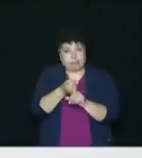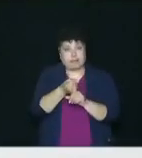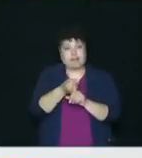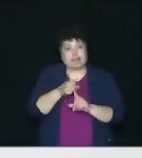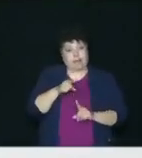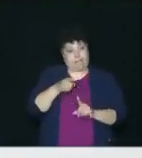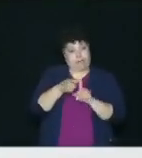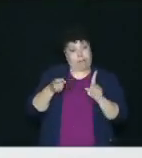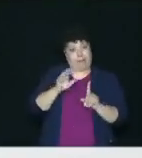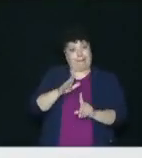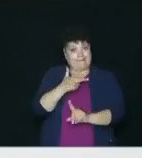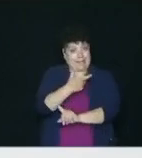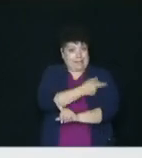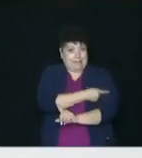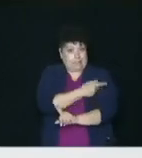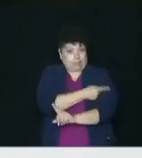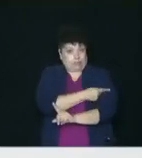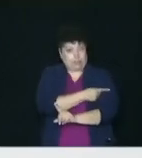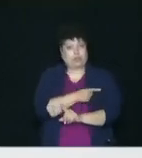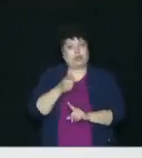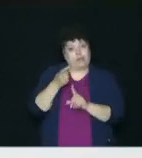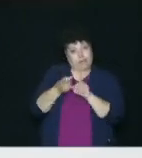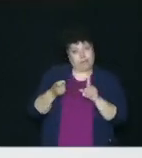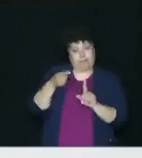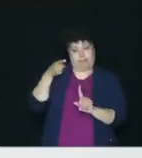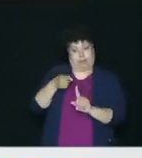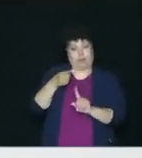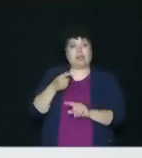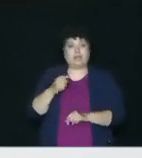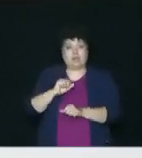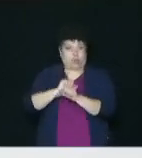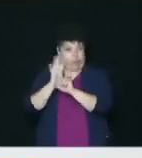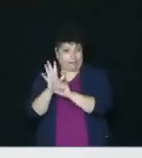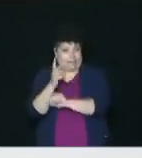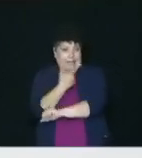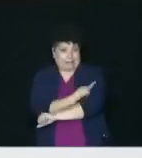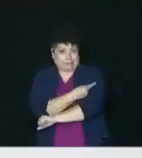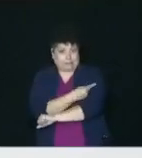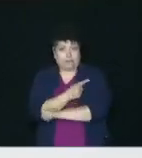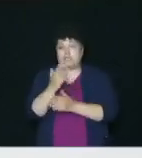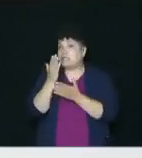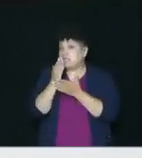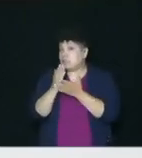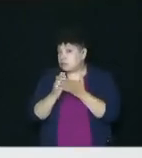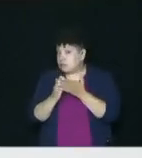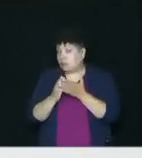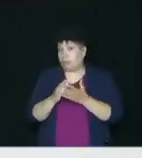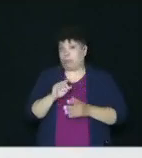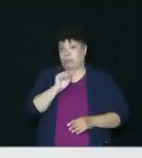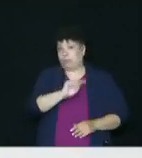EFFECT, THAT HAPPENS AFTER THE